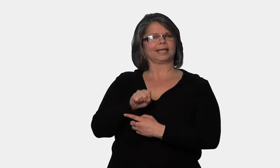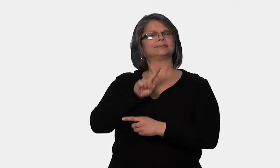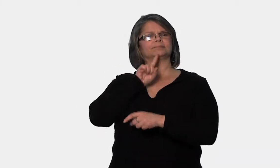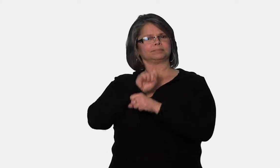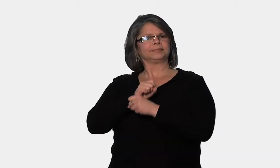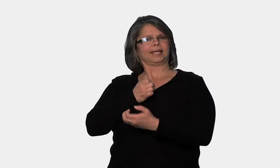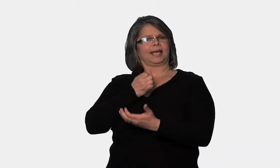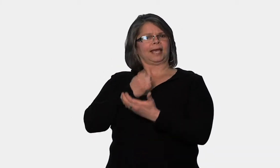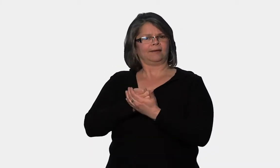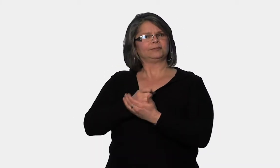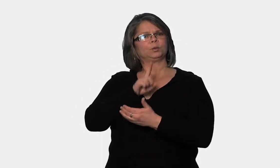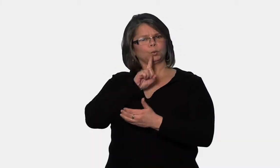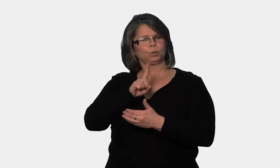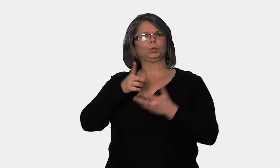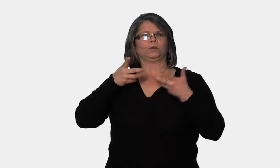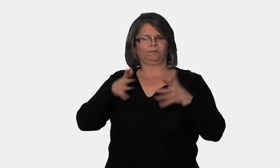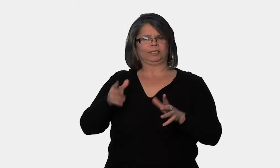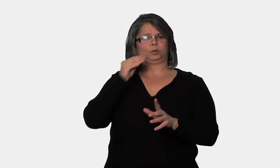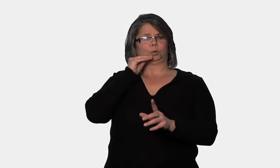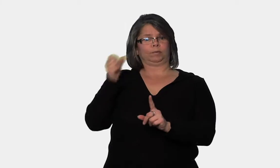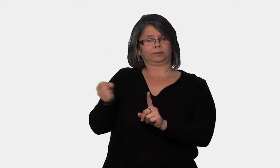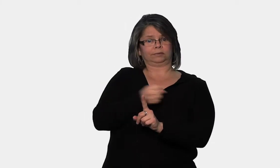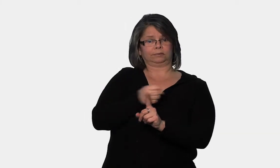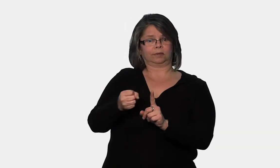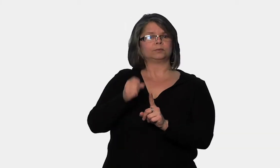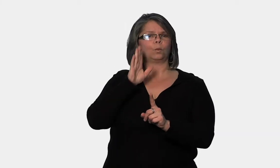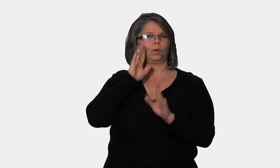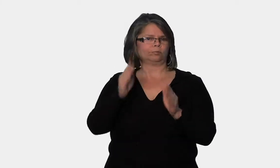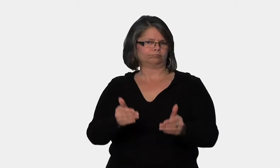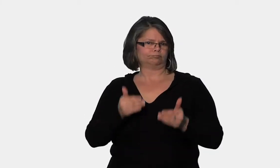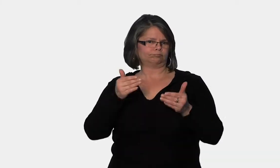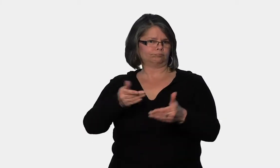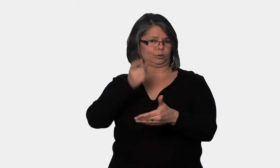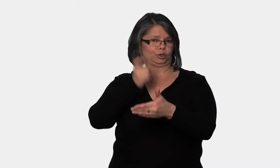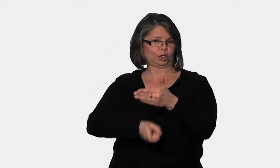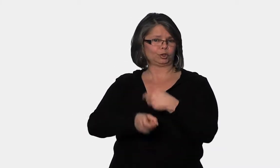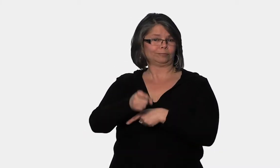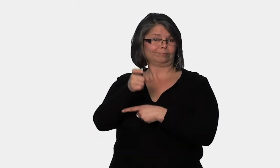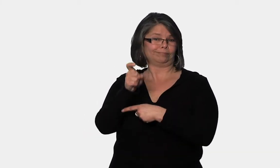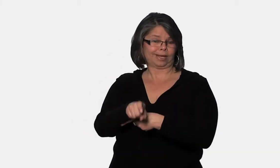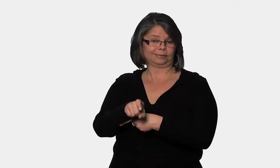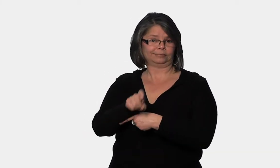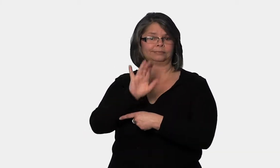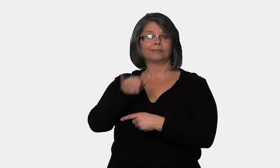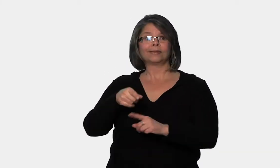that a person has committed a domestic assault, they must lay a criminal charge.